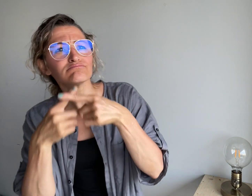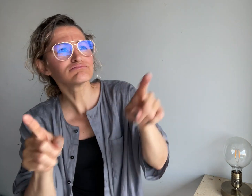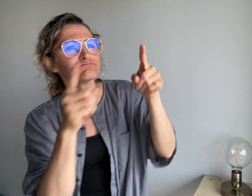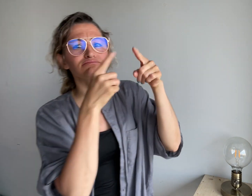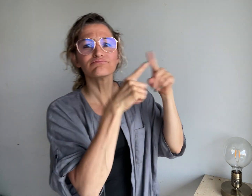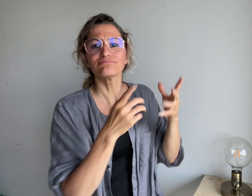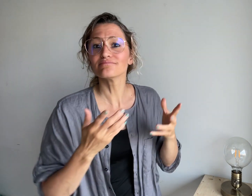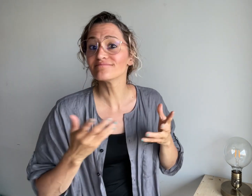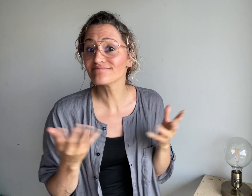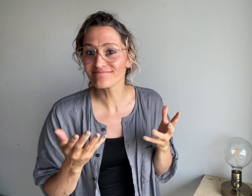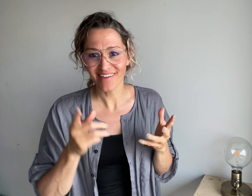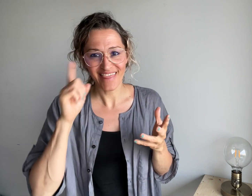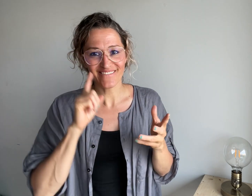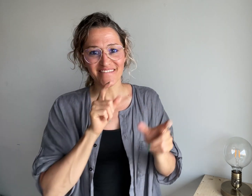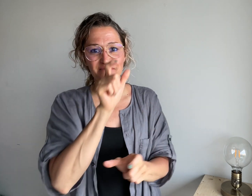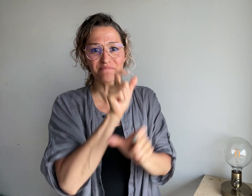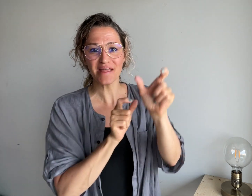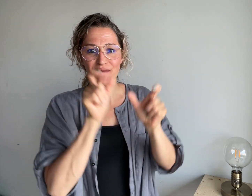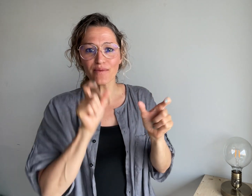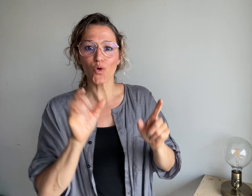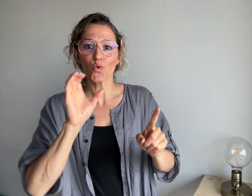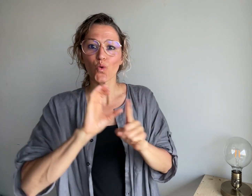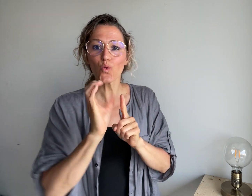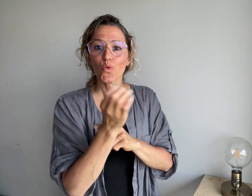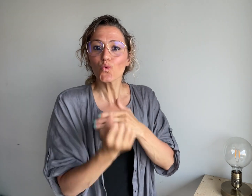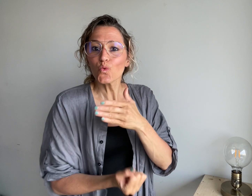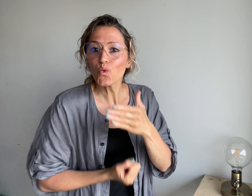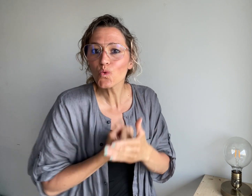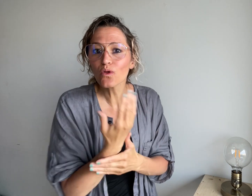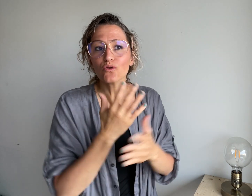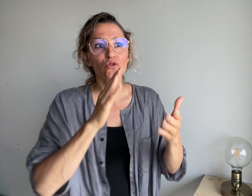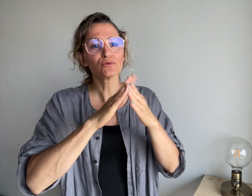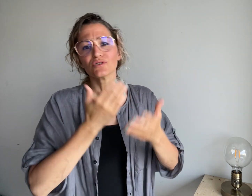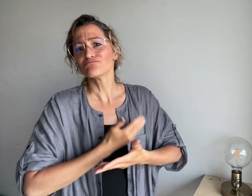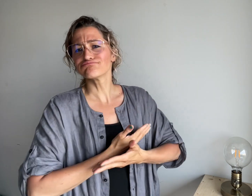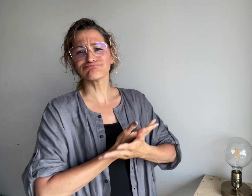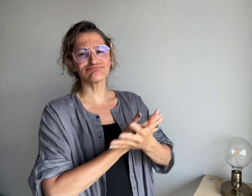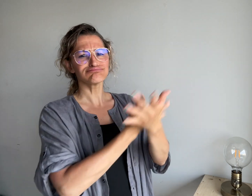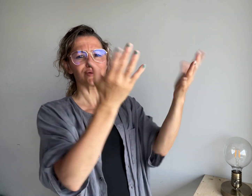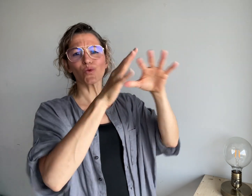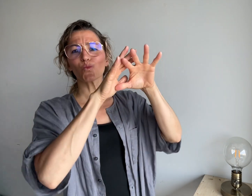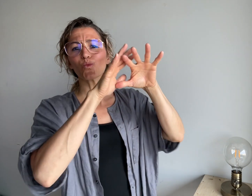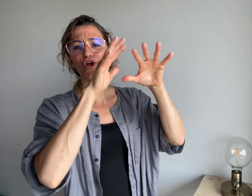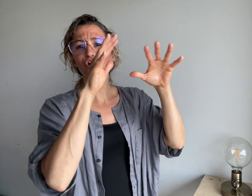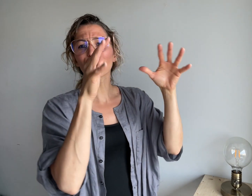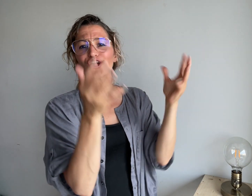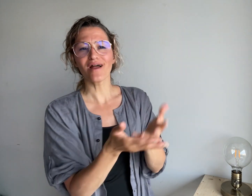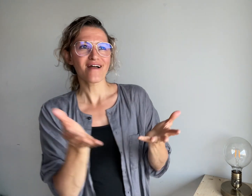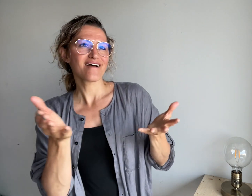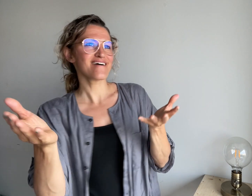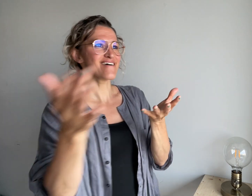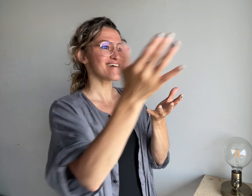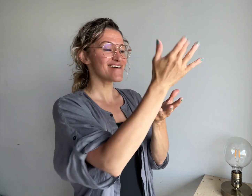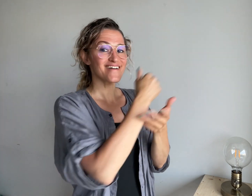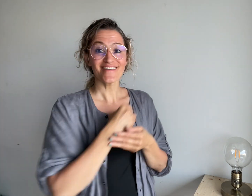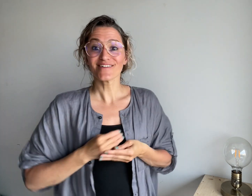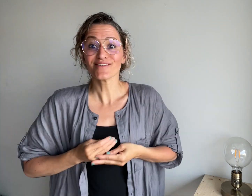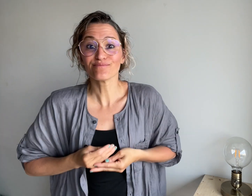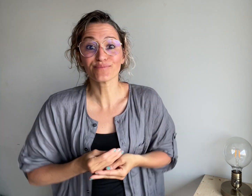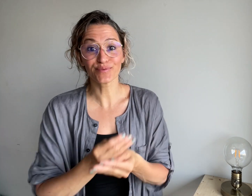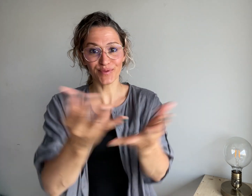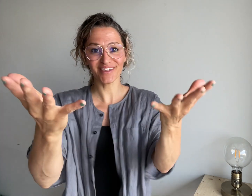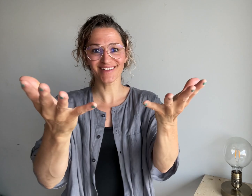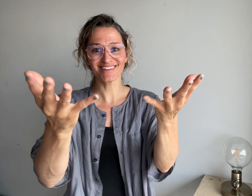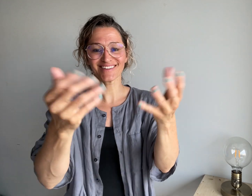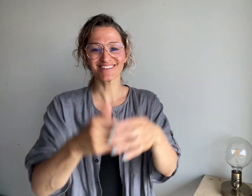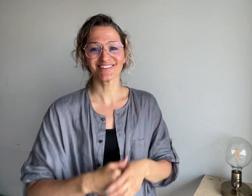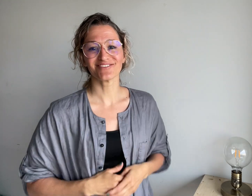about Deaf people, culture, and communities around the world.